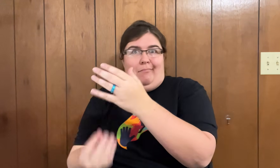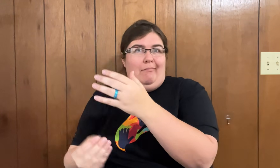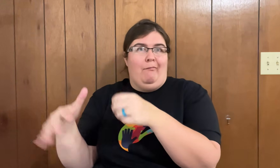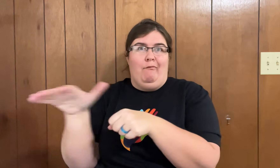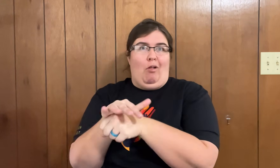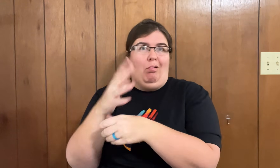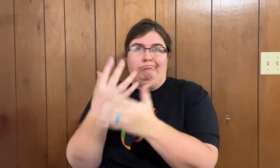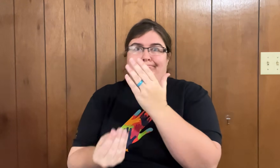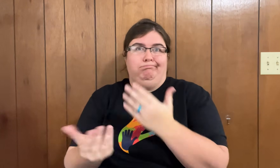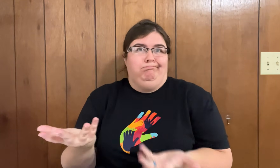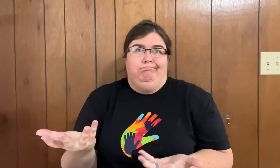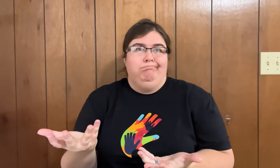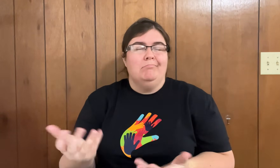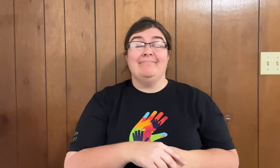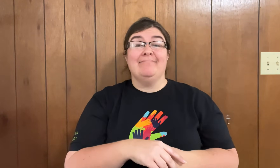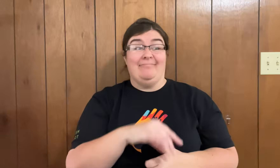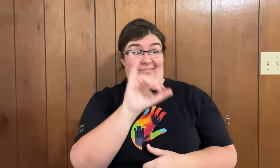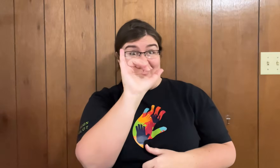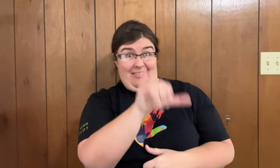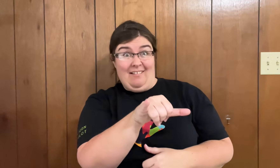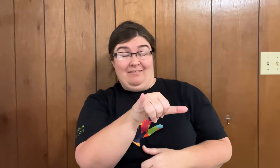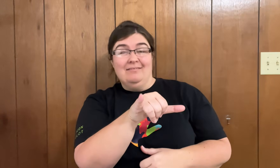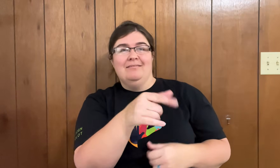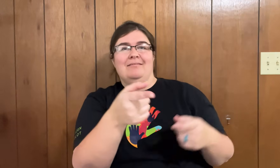Martha's Vineyard Sign Language has gone completely extinct.